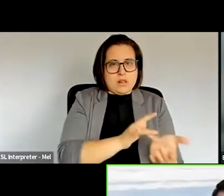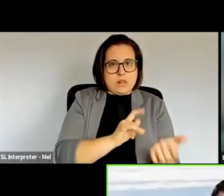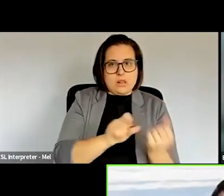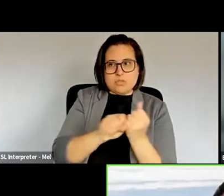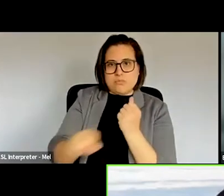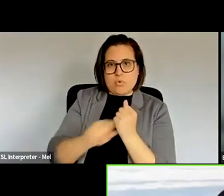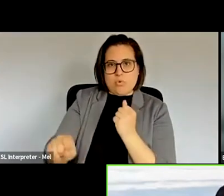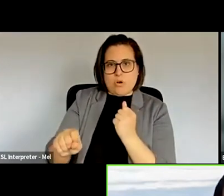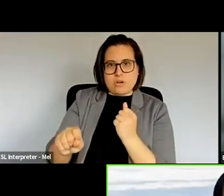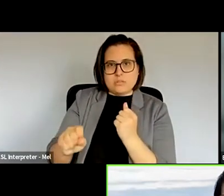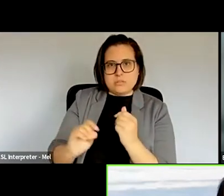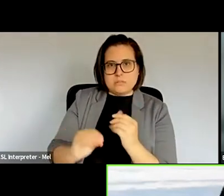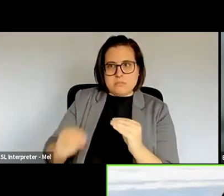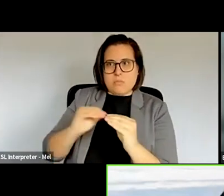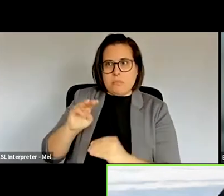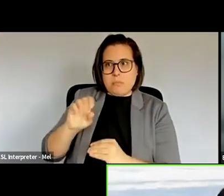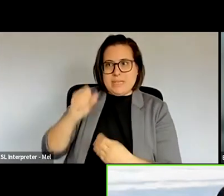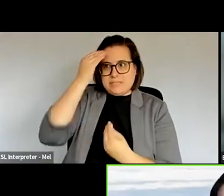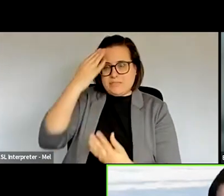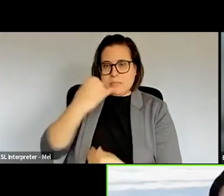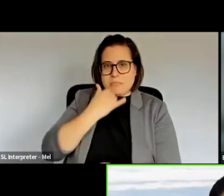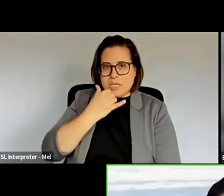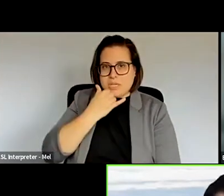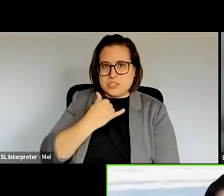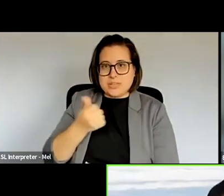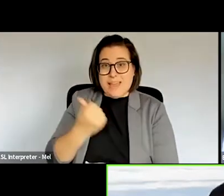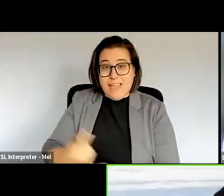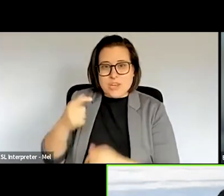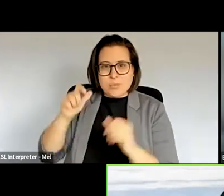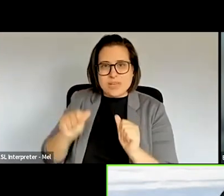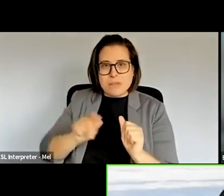you know, you can talk to Trump. Anybody can have personal conversations with Trump and so forth.